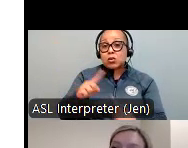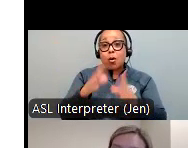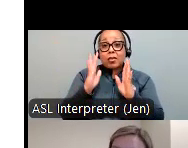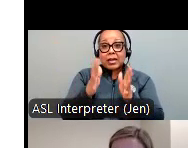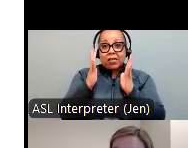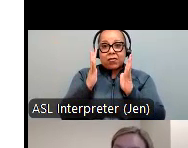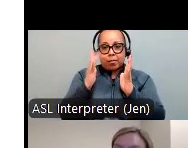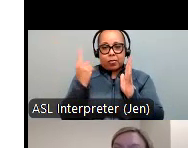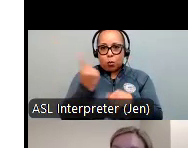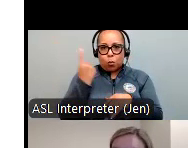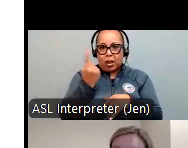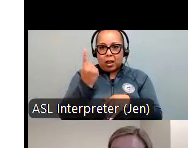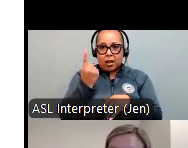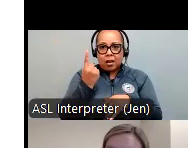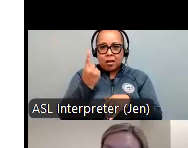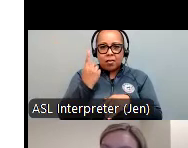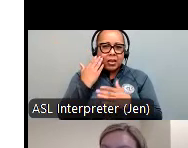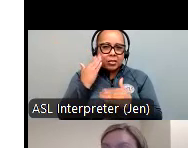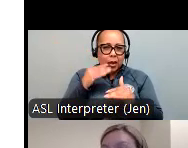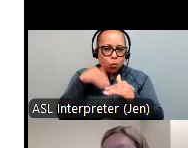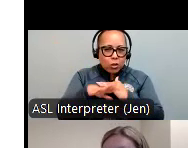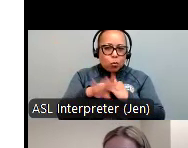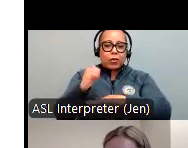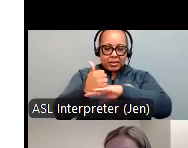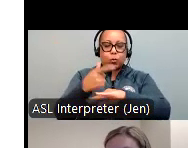way they are set when you're in their room cleaning, because they may not be able to